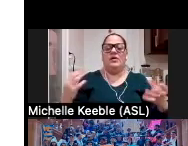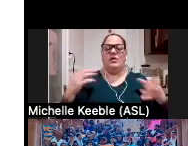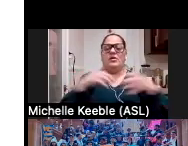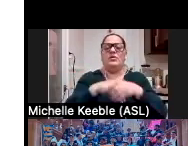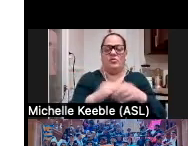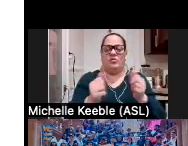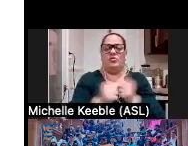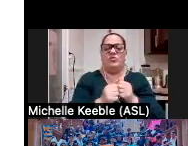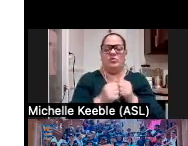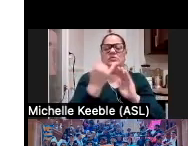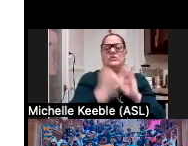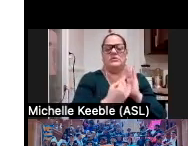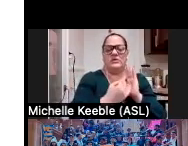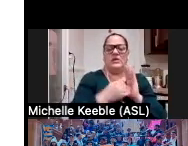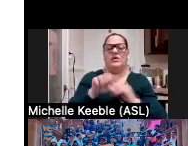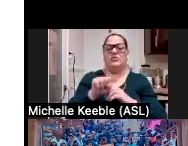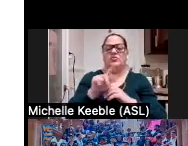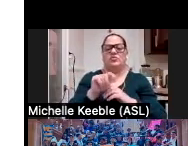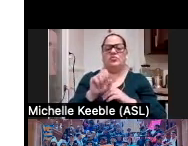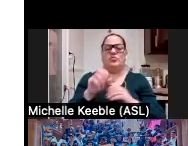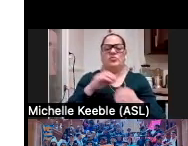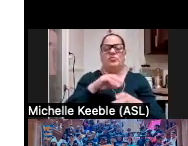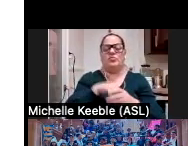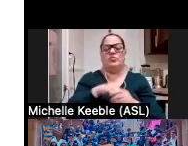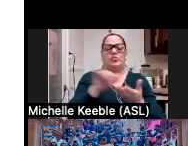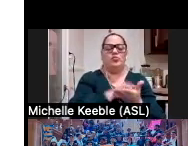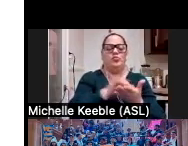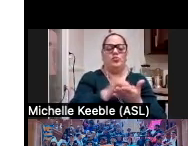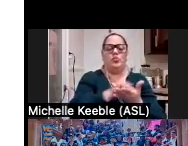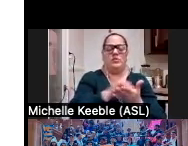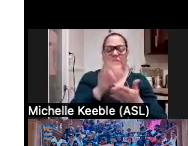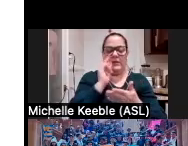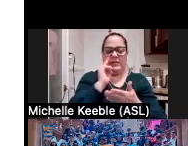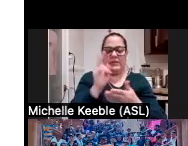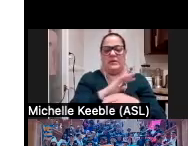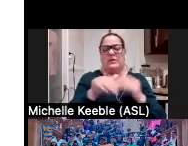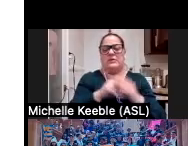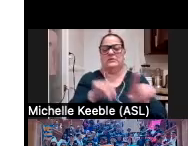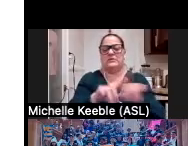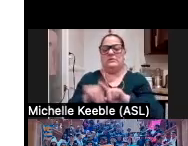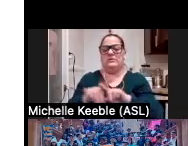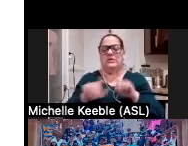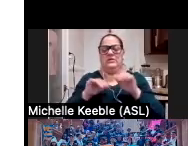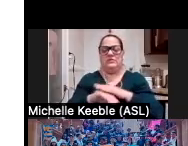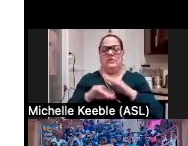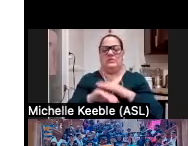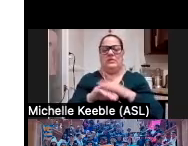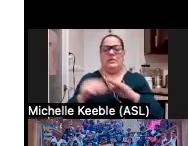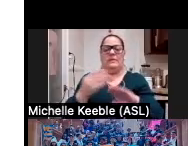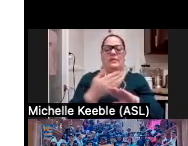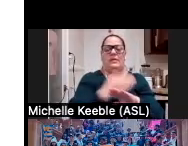studio and center in New York that looks at quote unquote accessibility beyond cold appliance.The